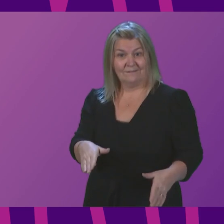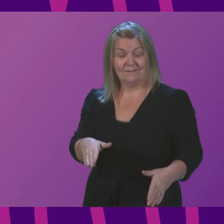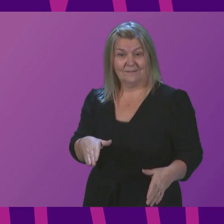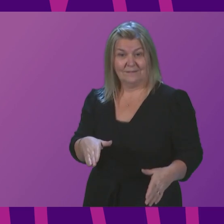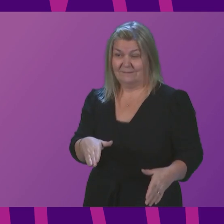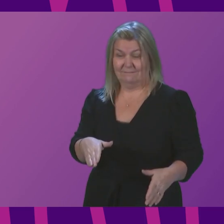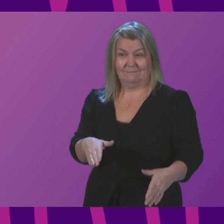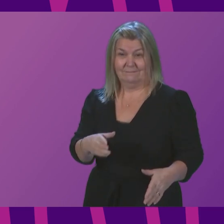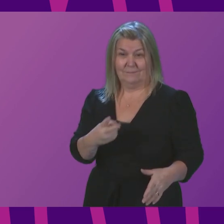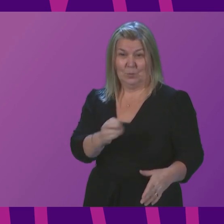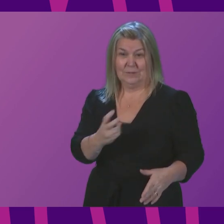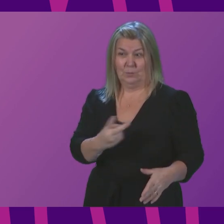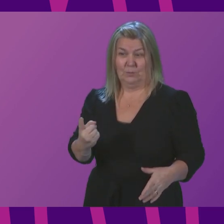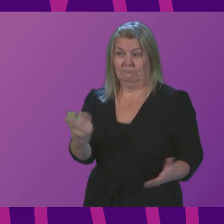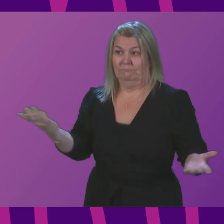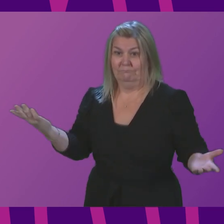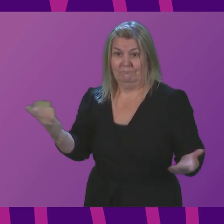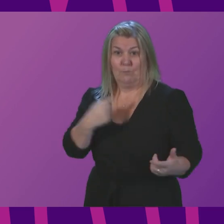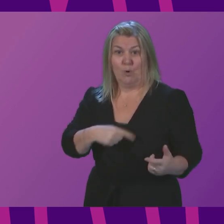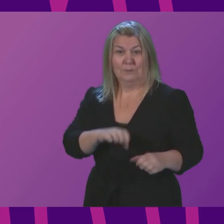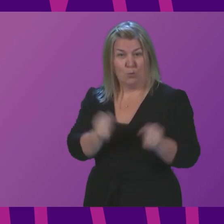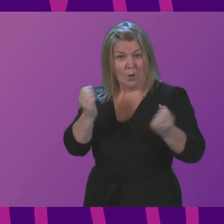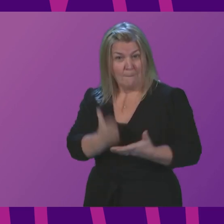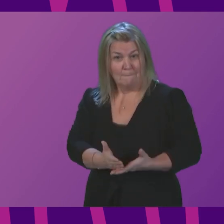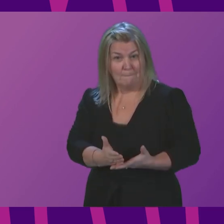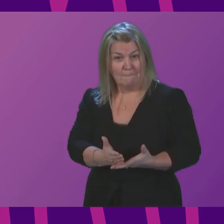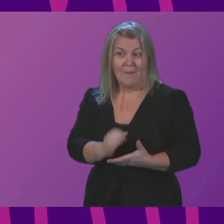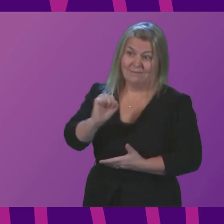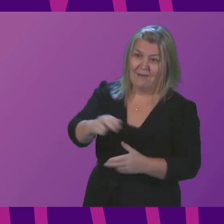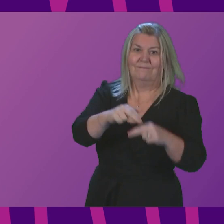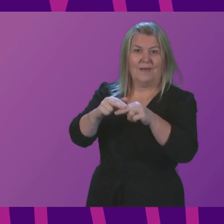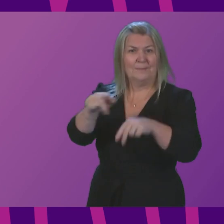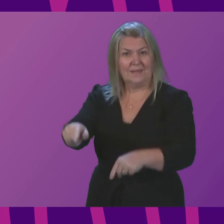That is not the only promise to the Stewart family and others like them that has been